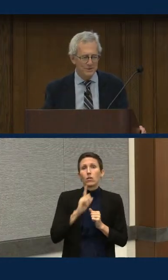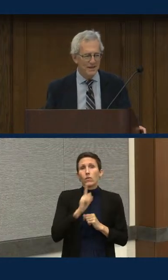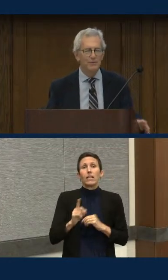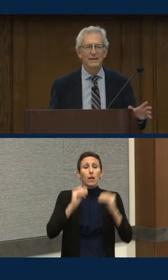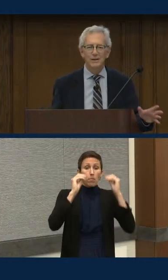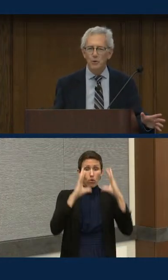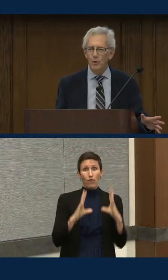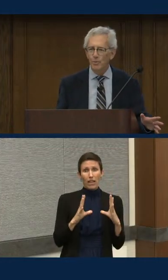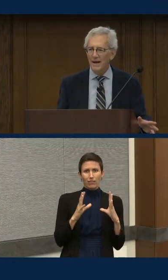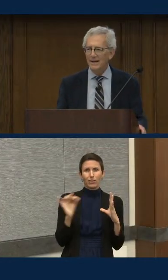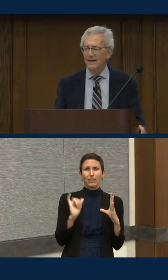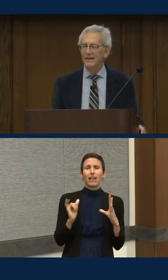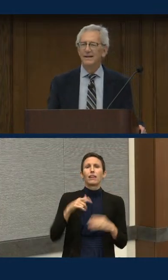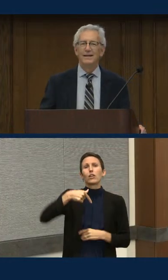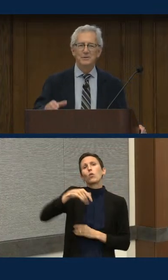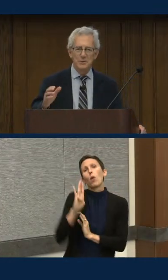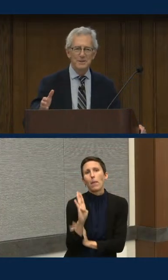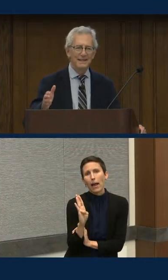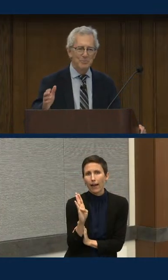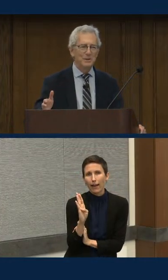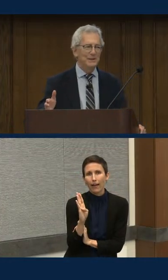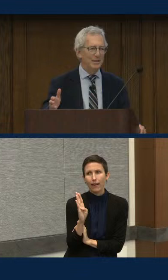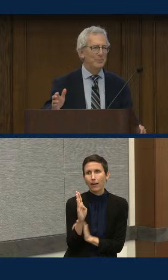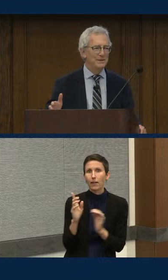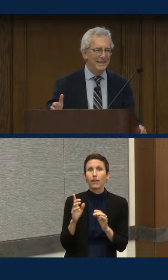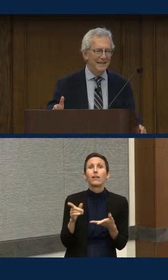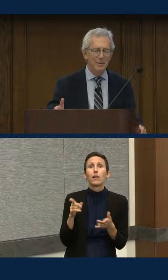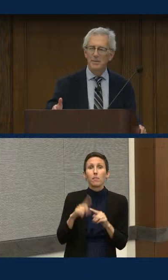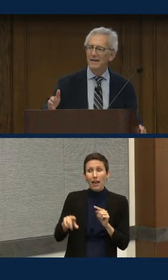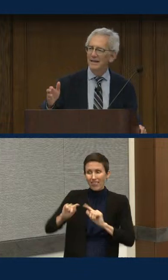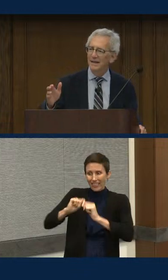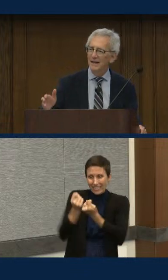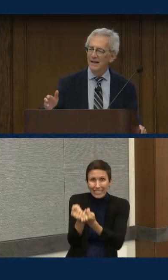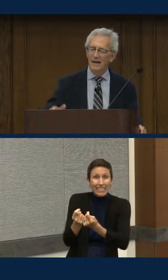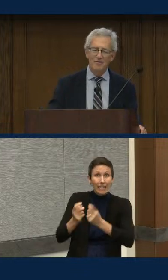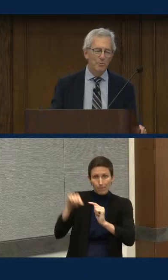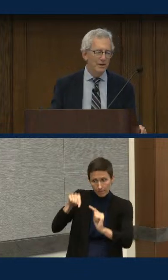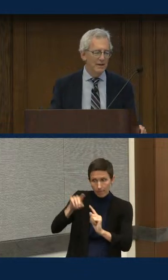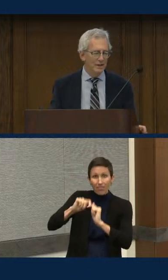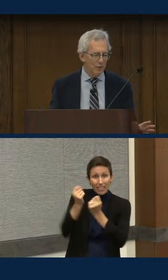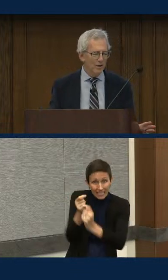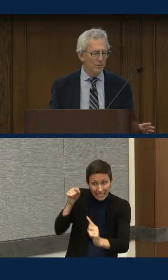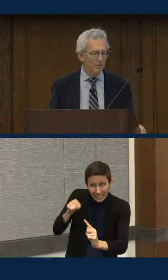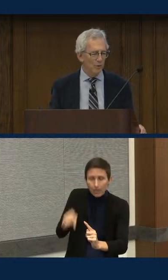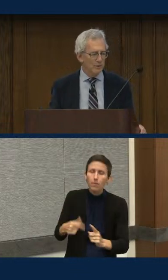a quarterback. It's the team, the team, the team and I've been